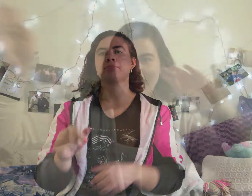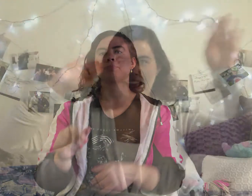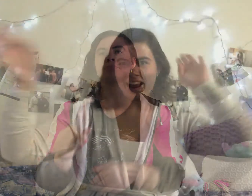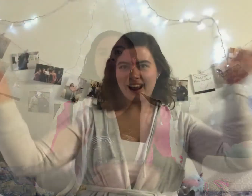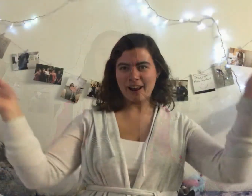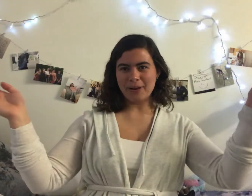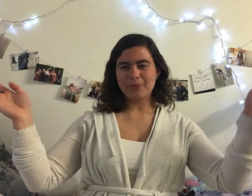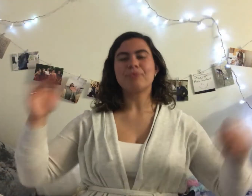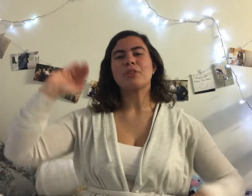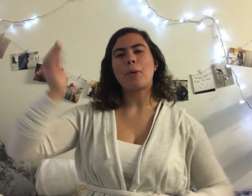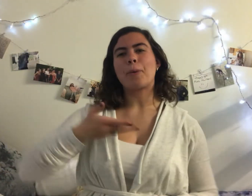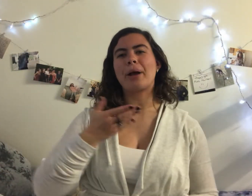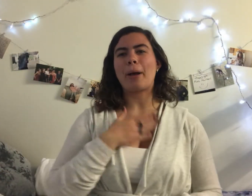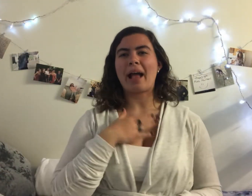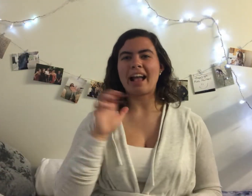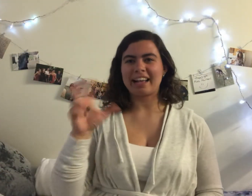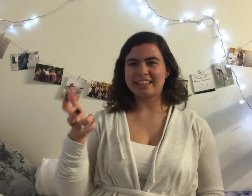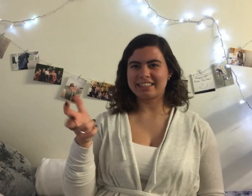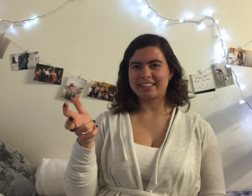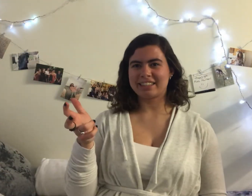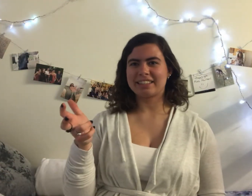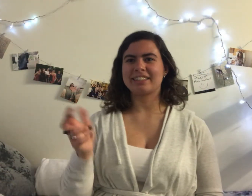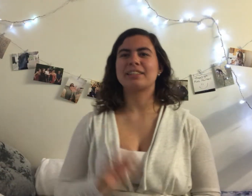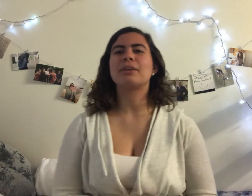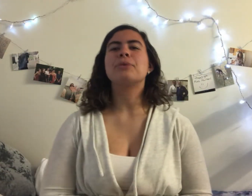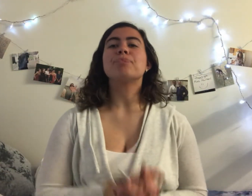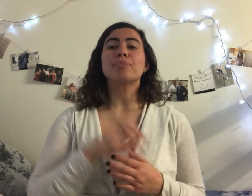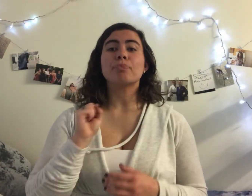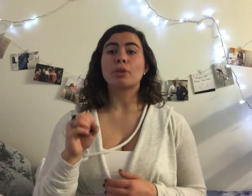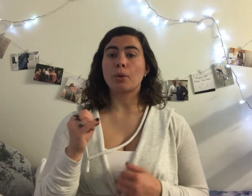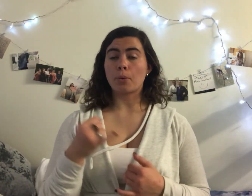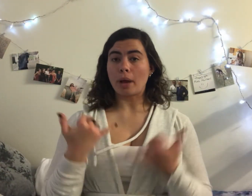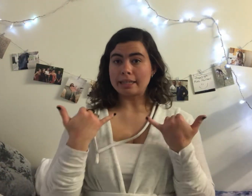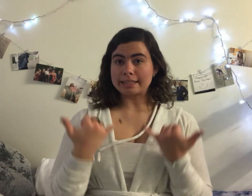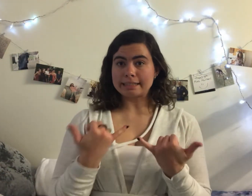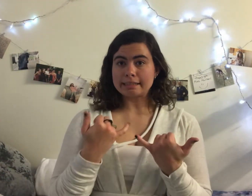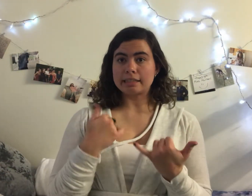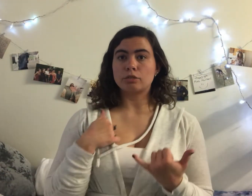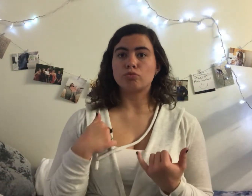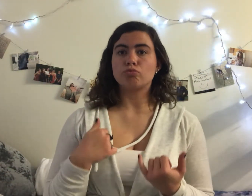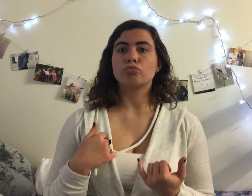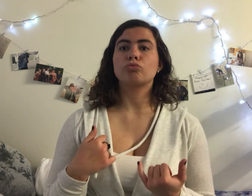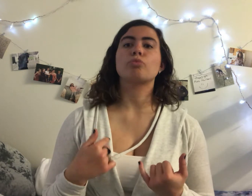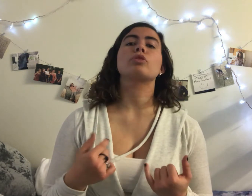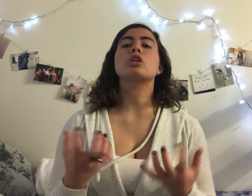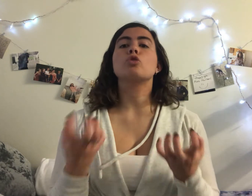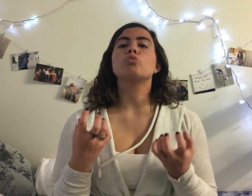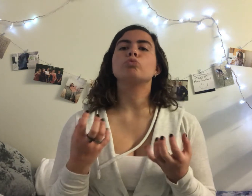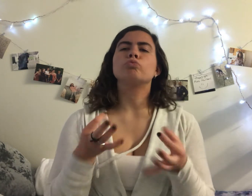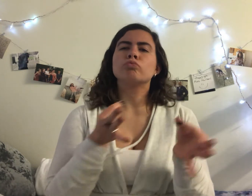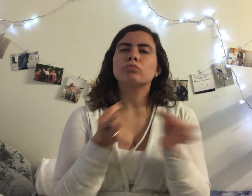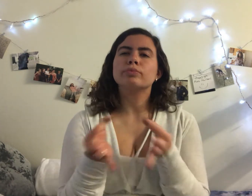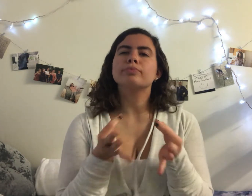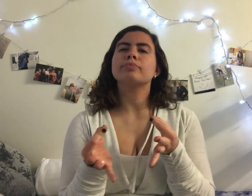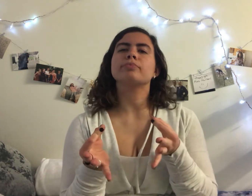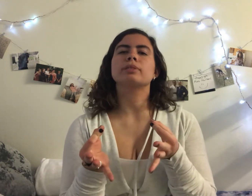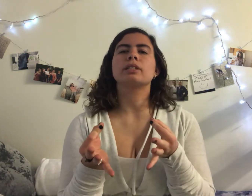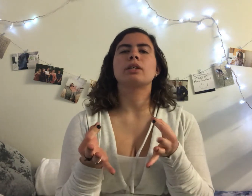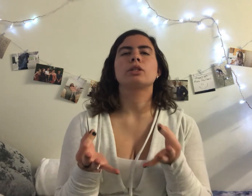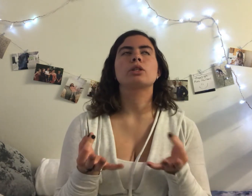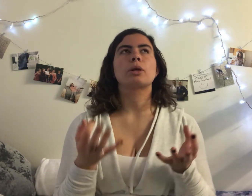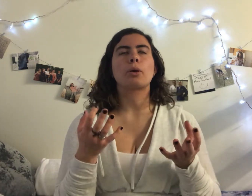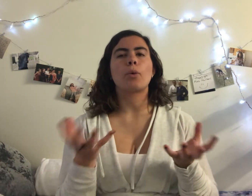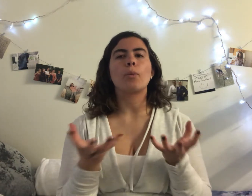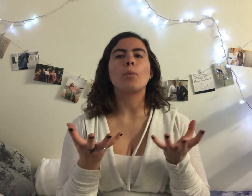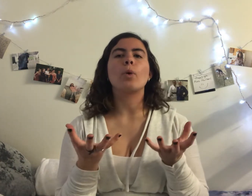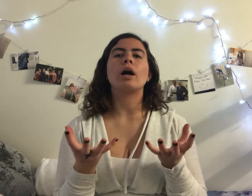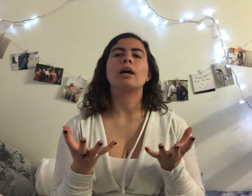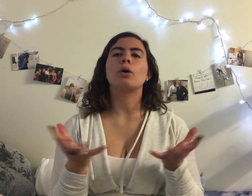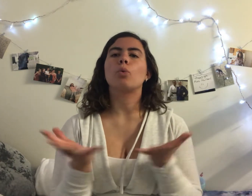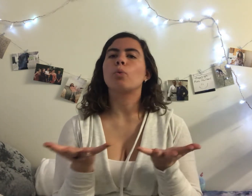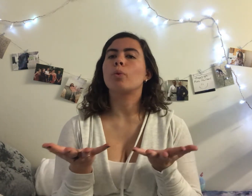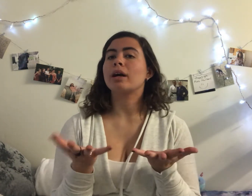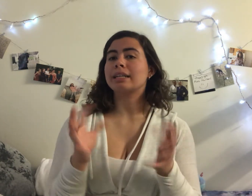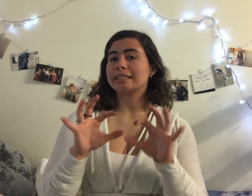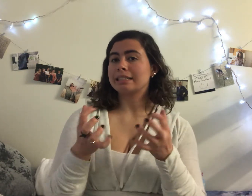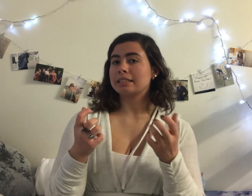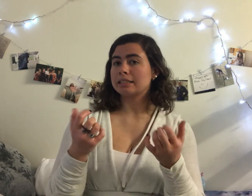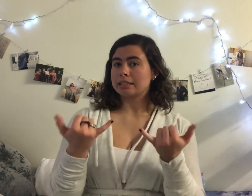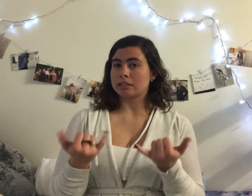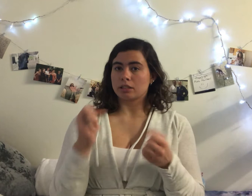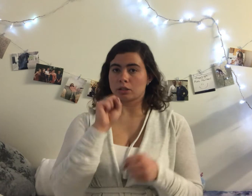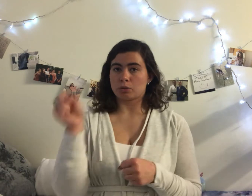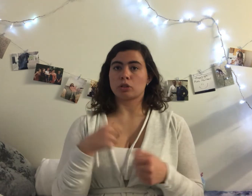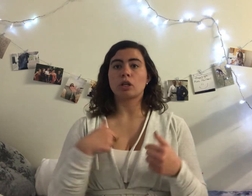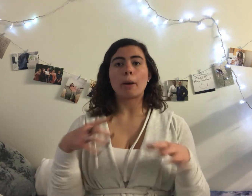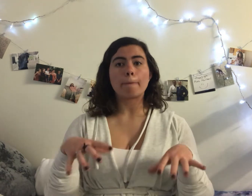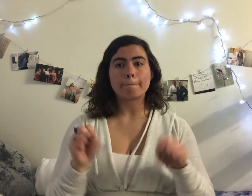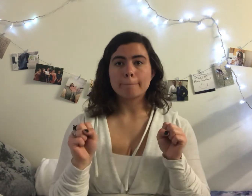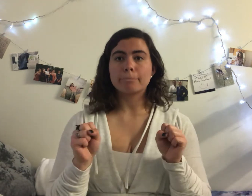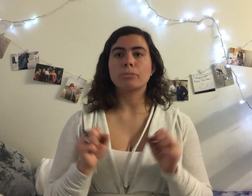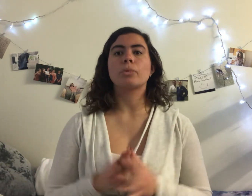Hello everyone! Welcome to my channel! Today I want to tell you what classes I'm taking this semester.